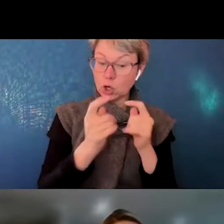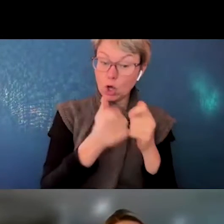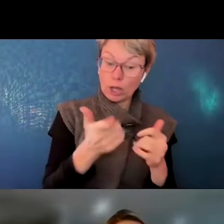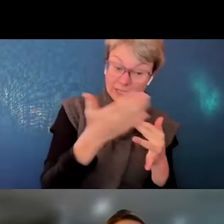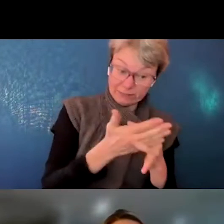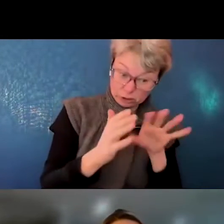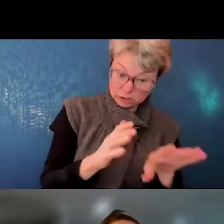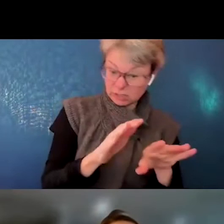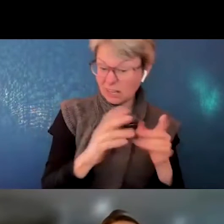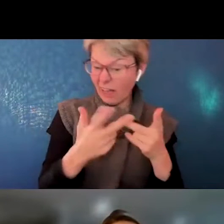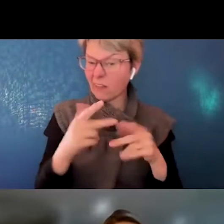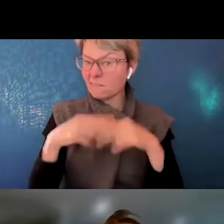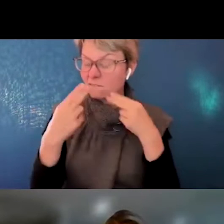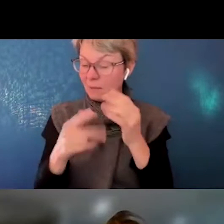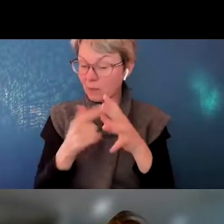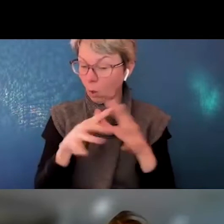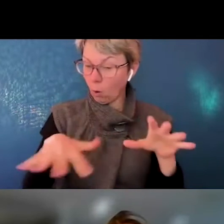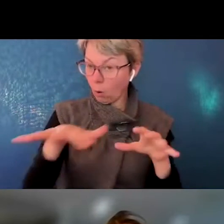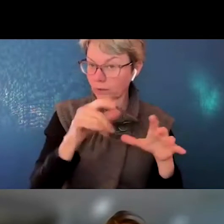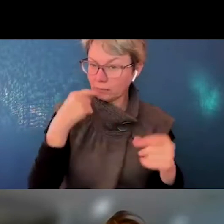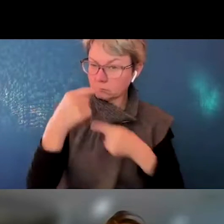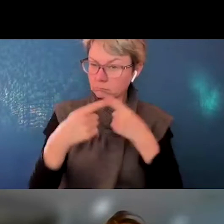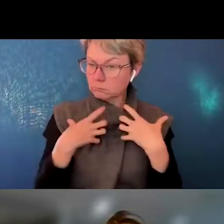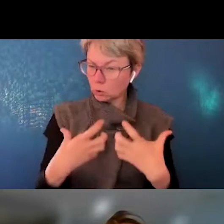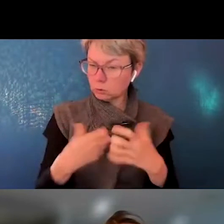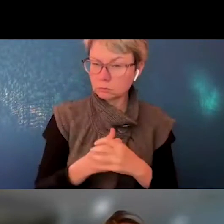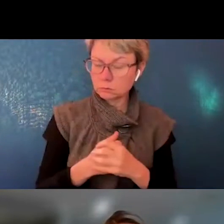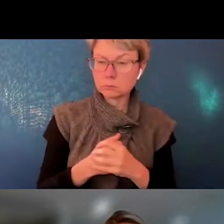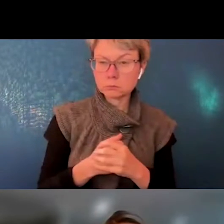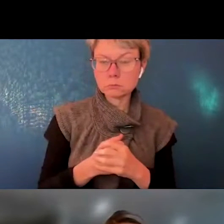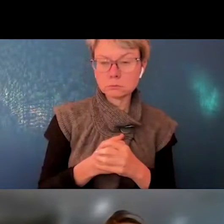law but do would you be able to go into a little bit more detail about um the kind of work you do